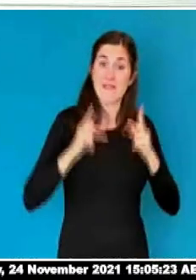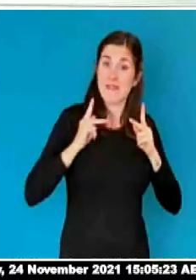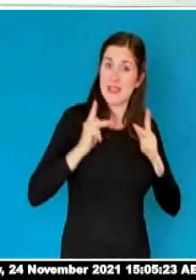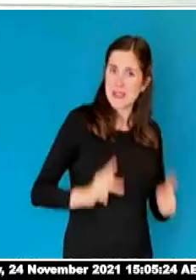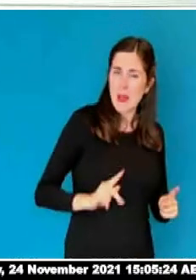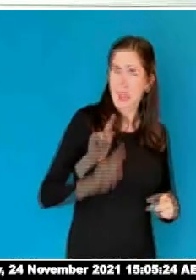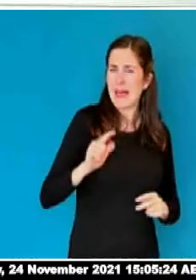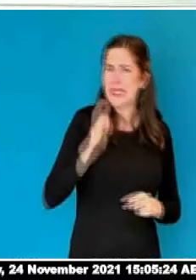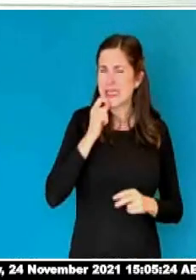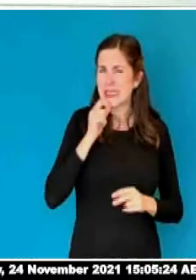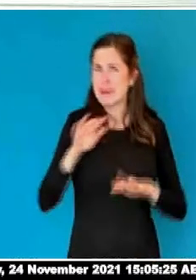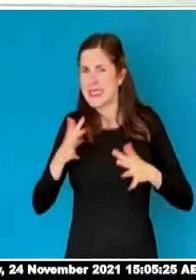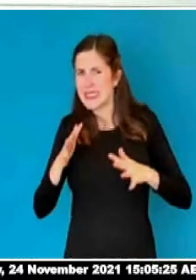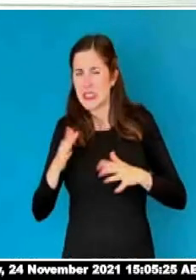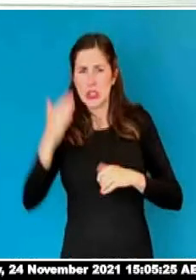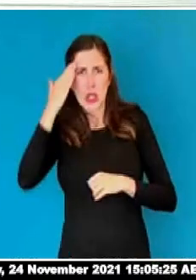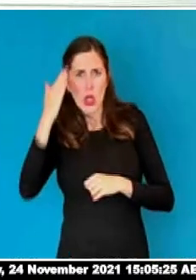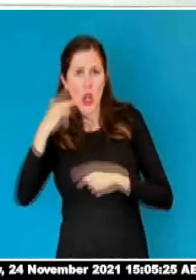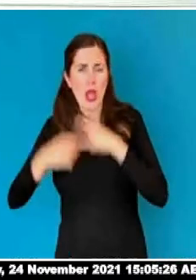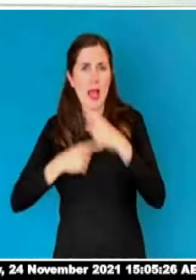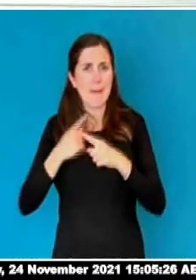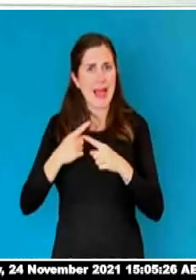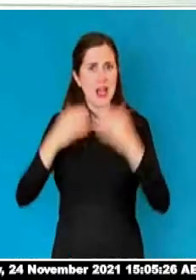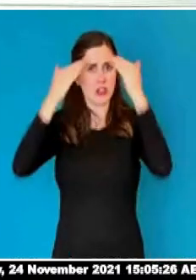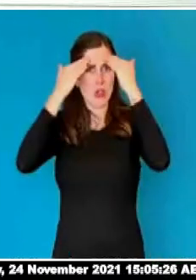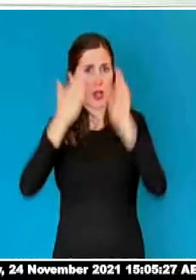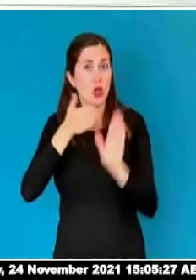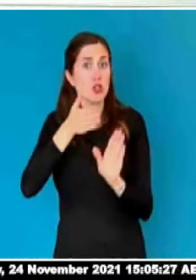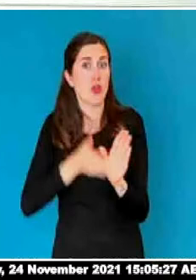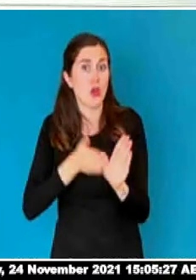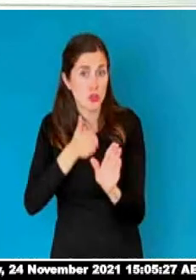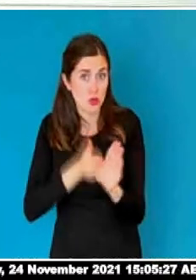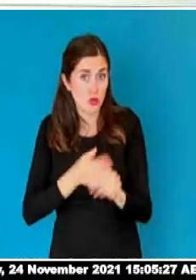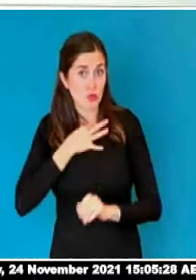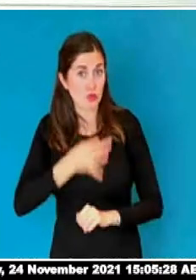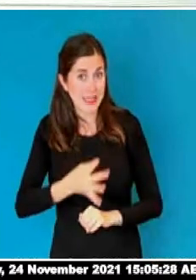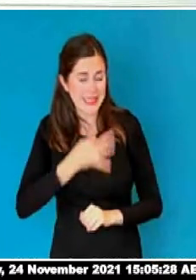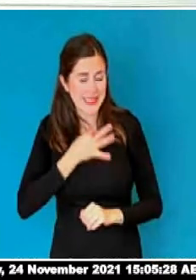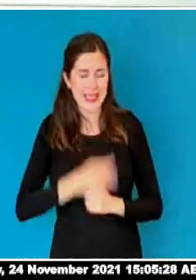health, and that is what this piece of work is seeking to do, to better arm employers